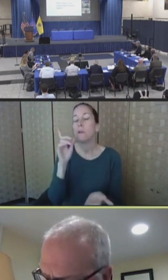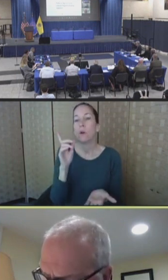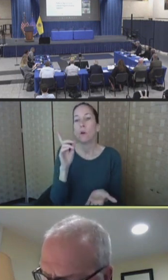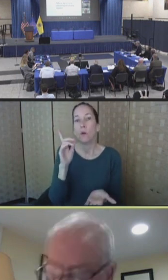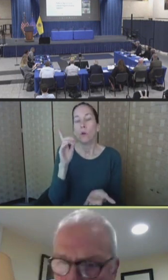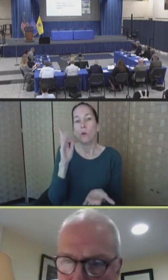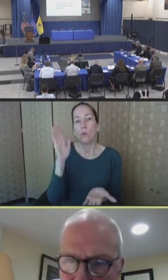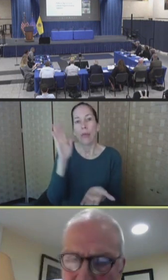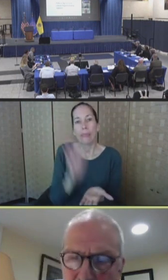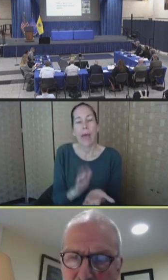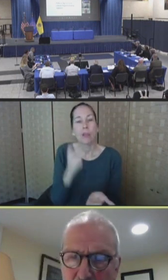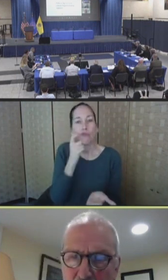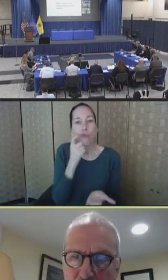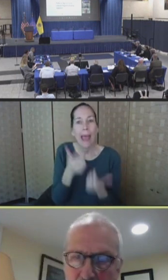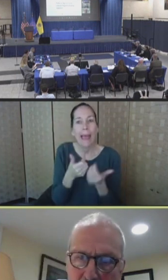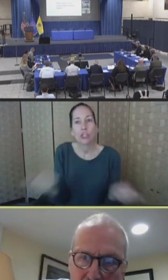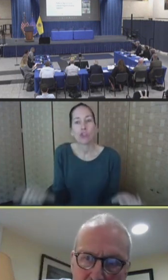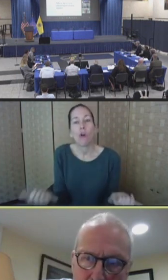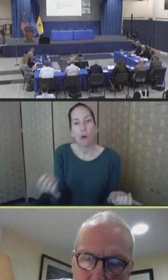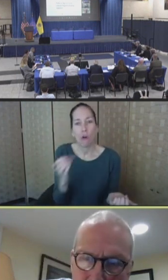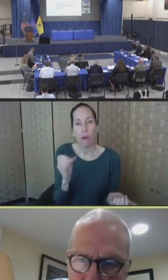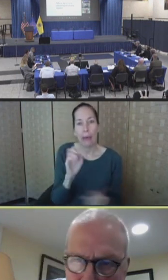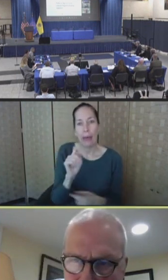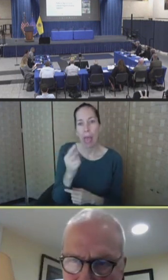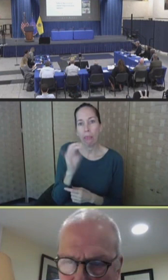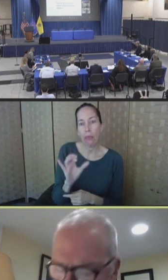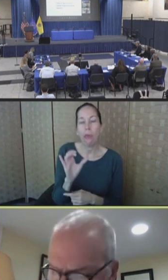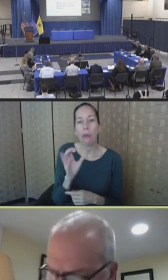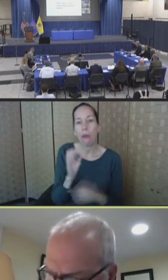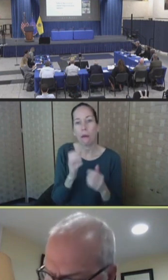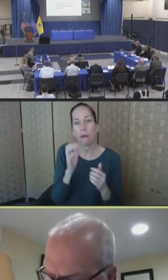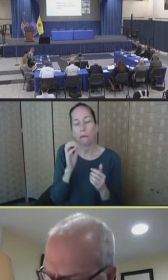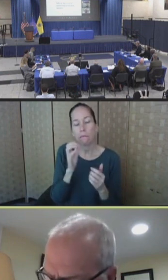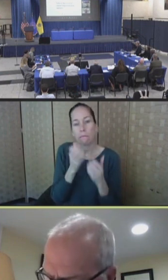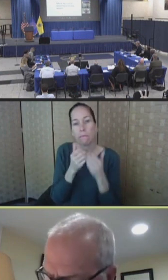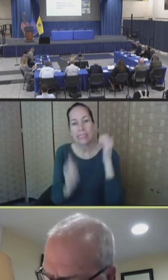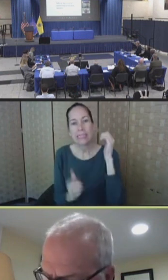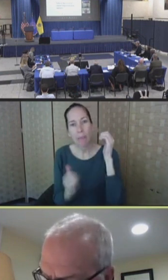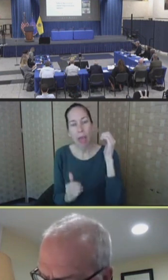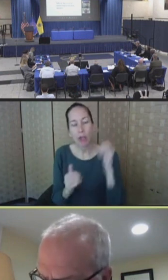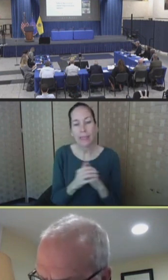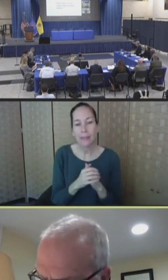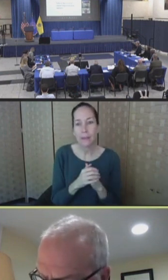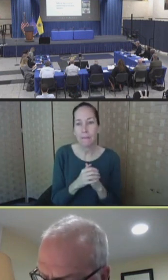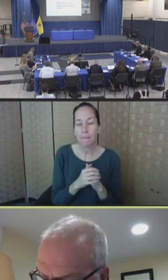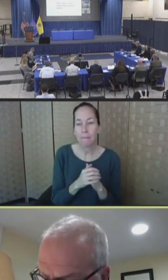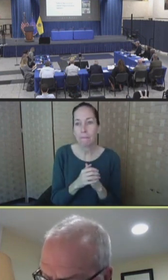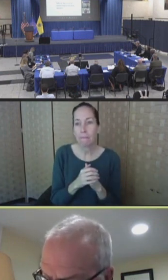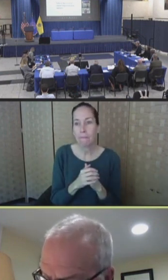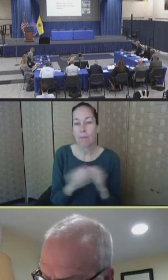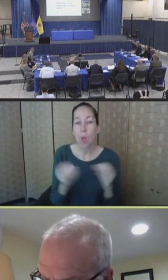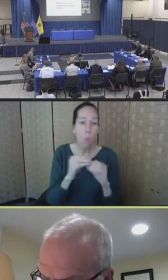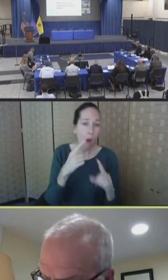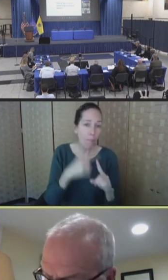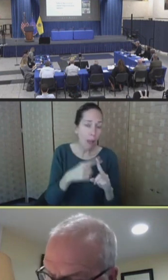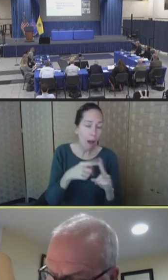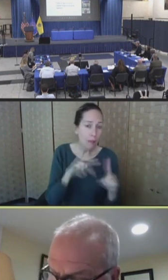And then finally, on the more positive side of the confidence hesitancy coin, NACCHO was expanding a